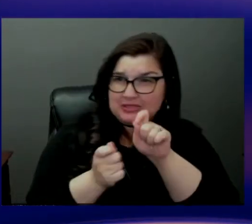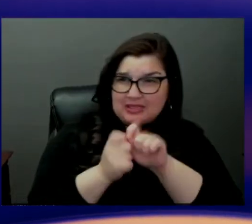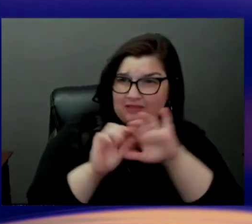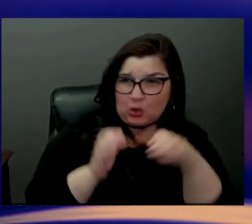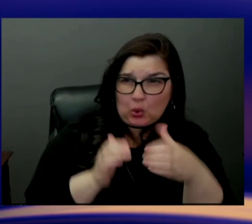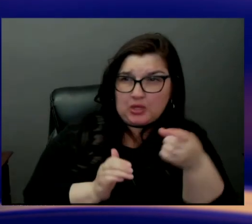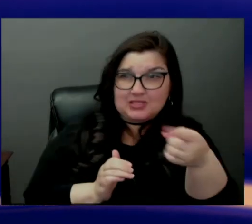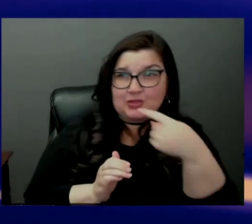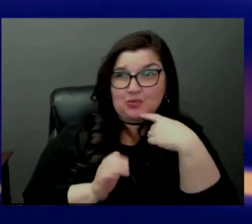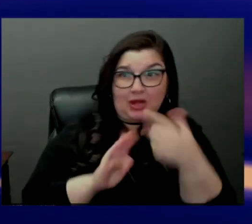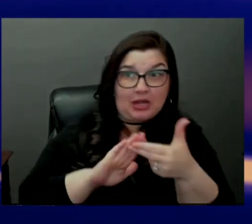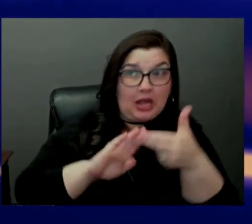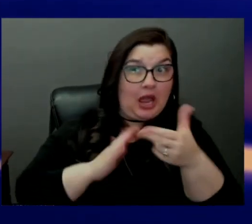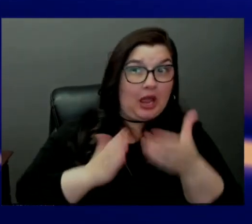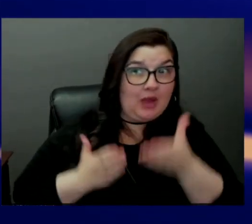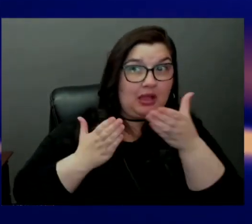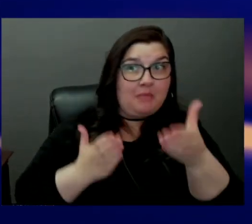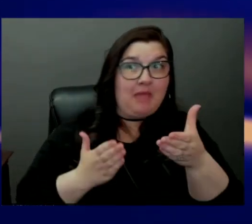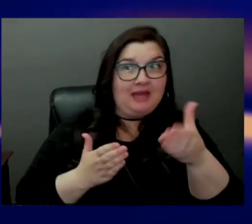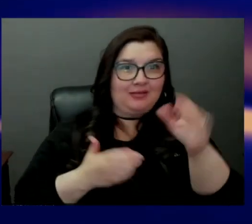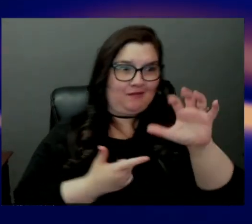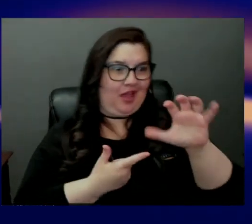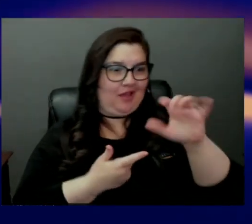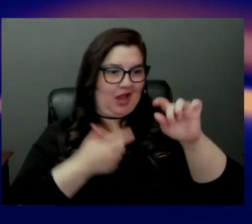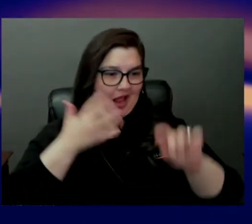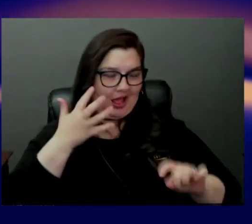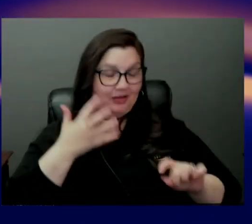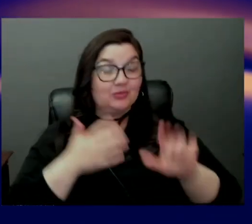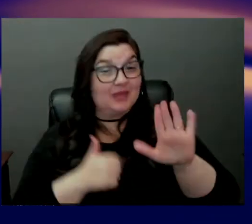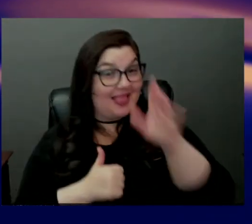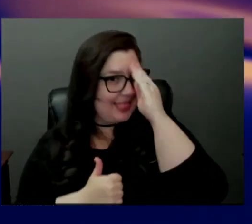out of those 500 that... One of my favorite. Yeah, I wanna hear your favorite.